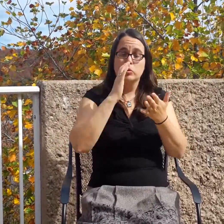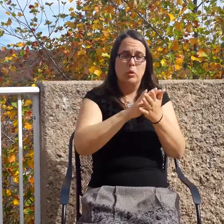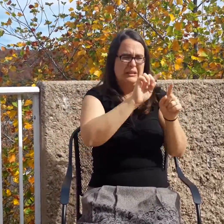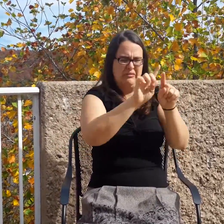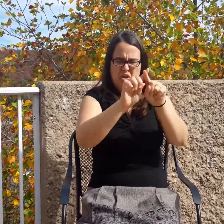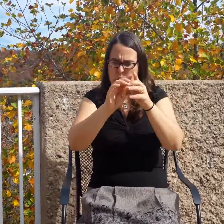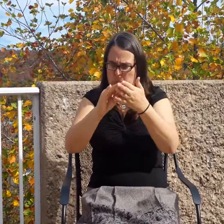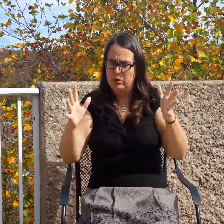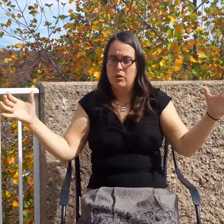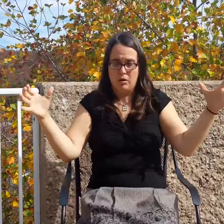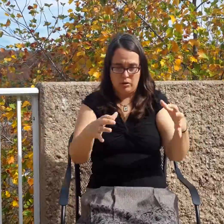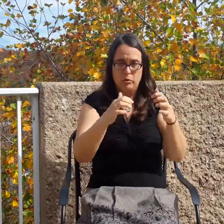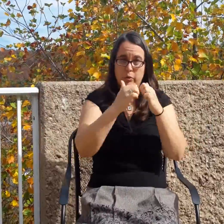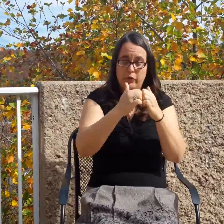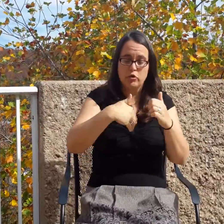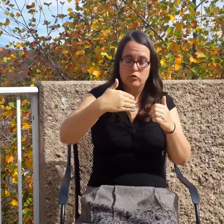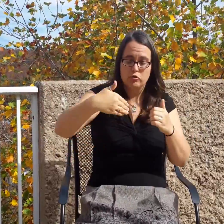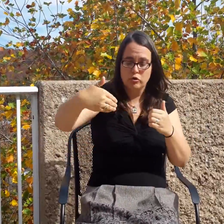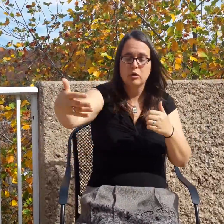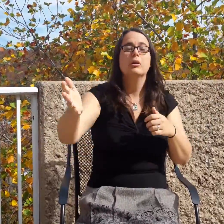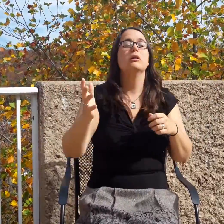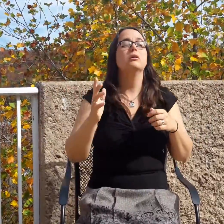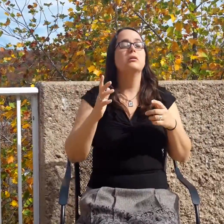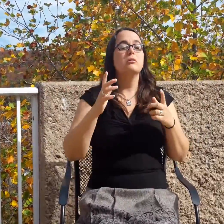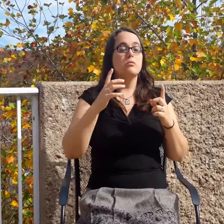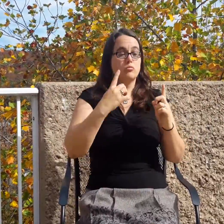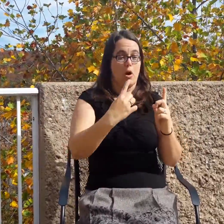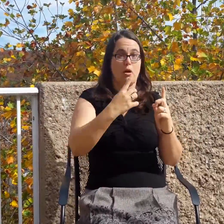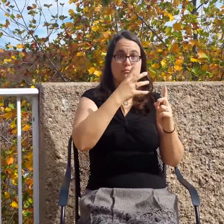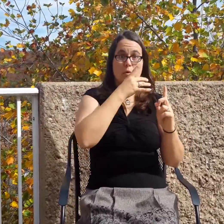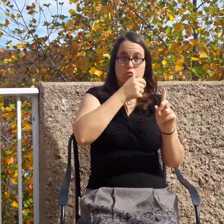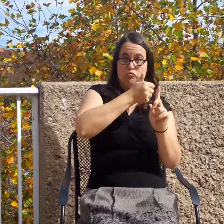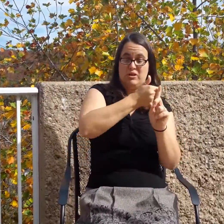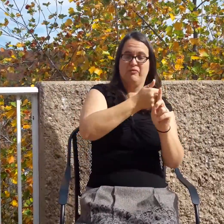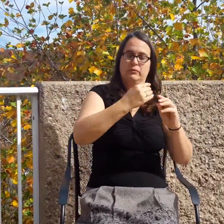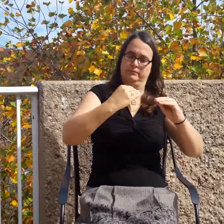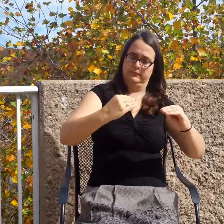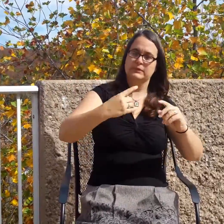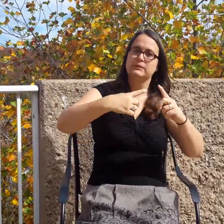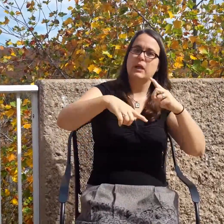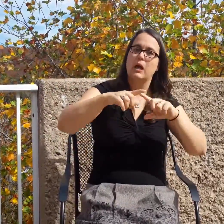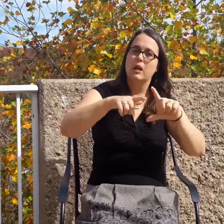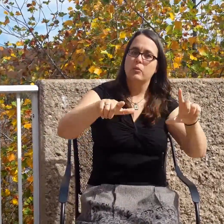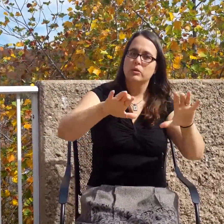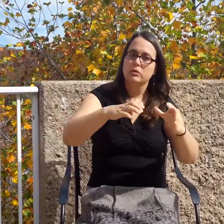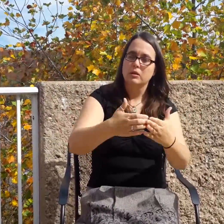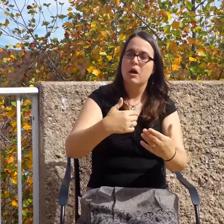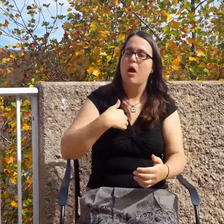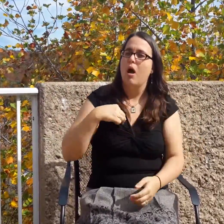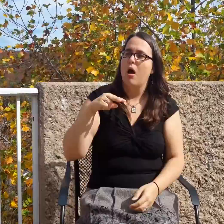We attended a homeschool group which met regularly. One of the mothers taught a sign language class.